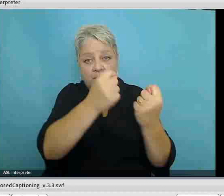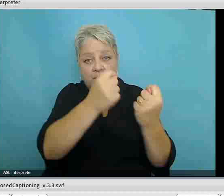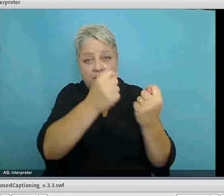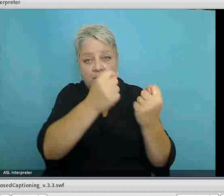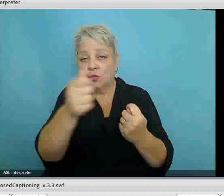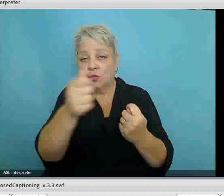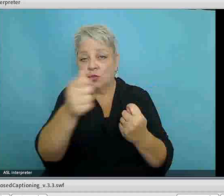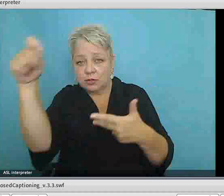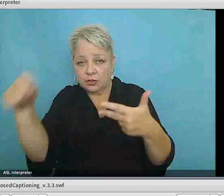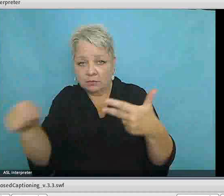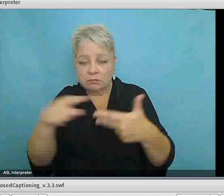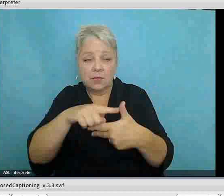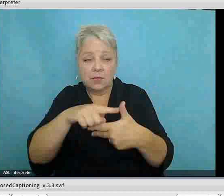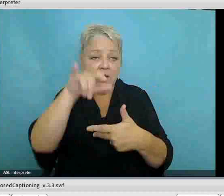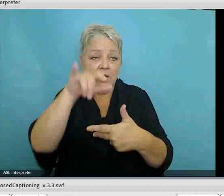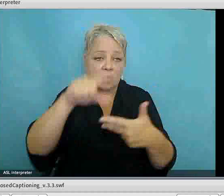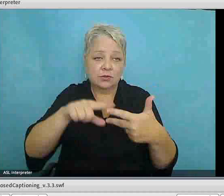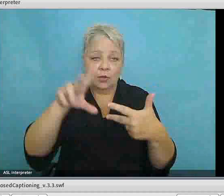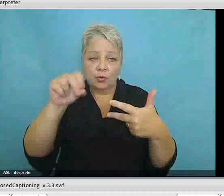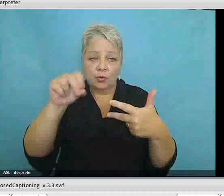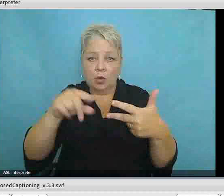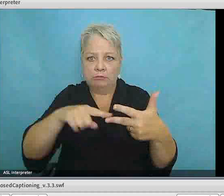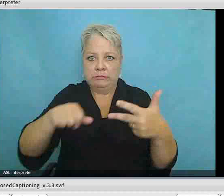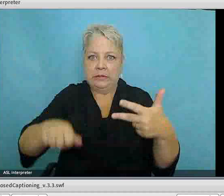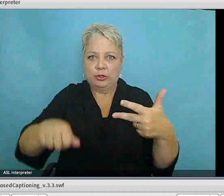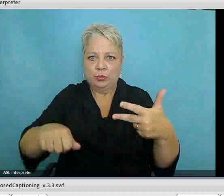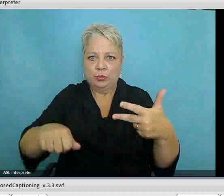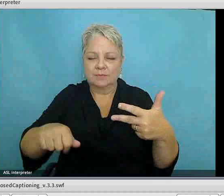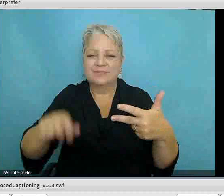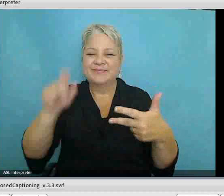I'll give you all a moment to respond.